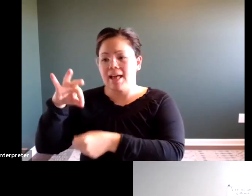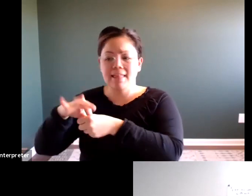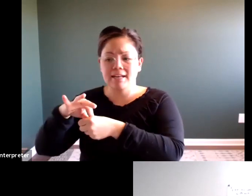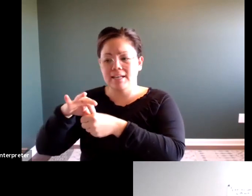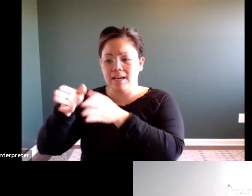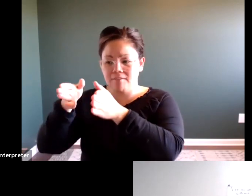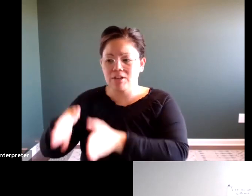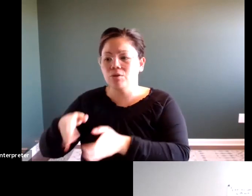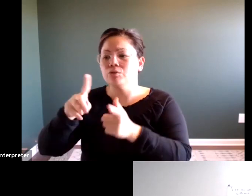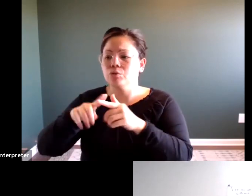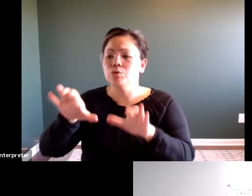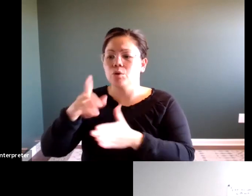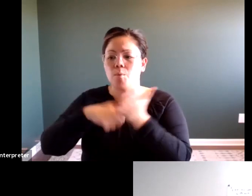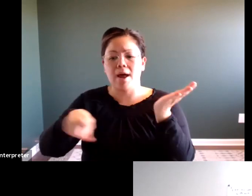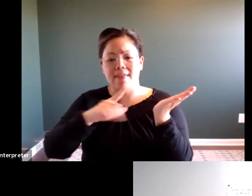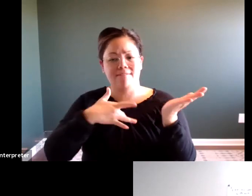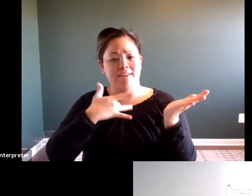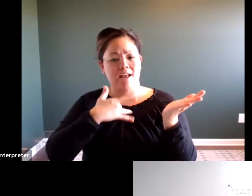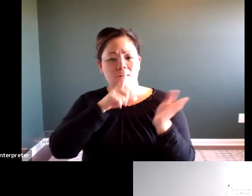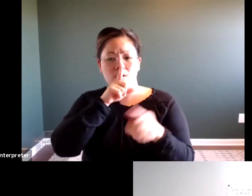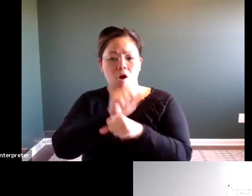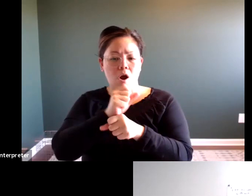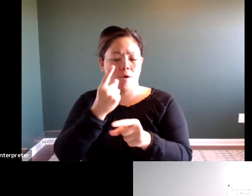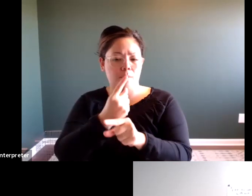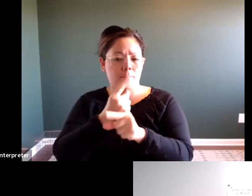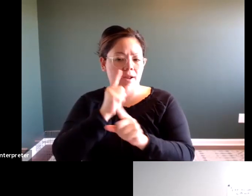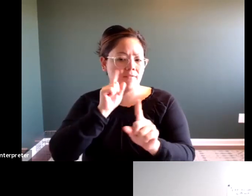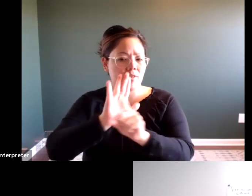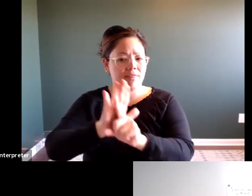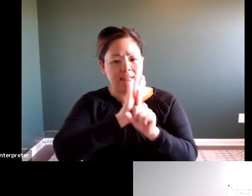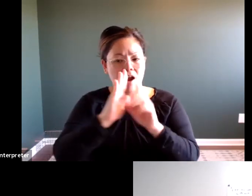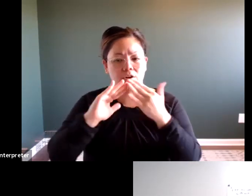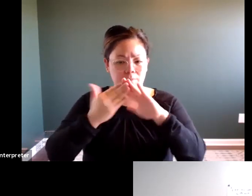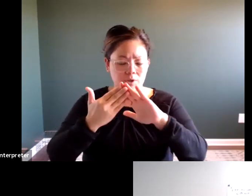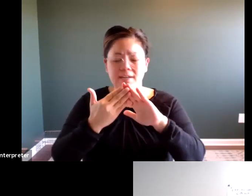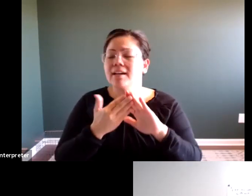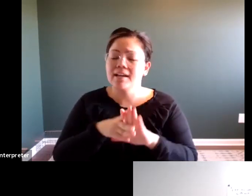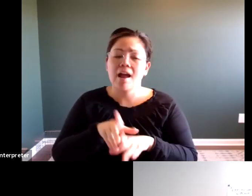to do things that they feel is like appropriate for their community. And, you know, even let them know